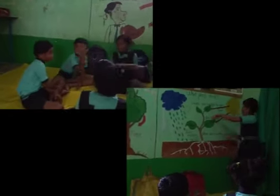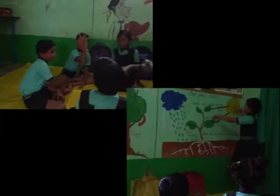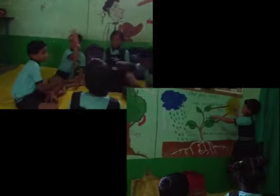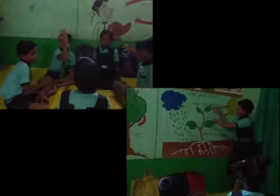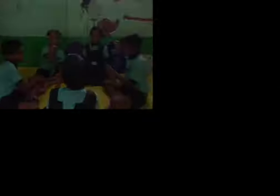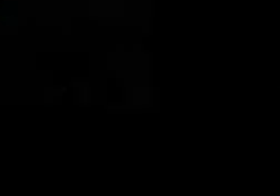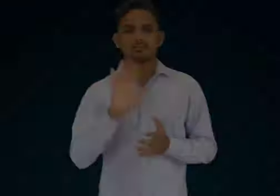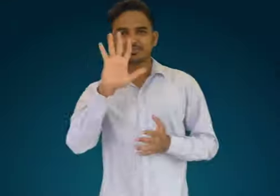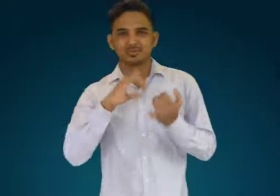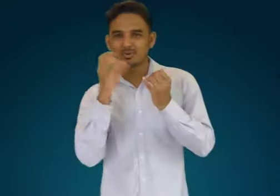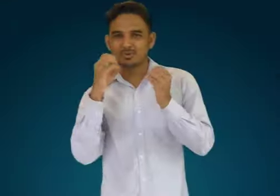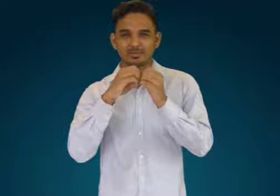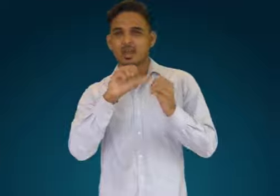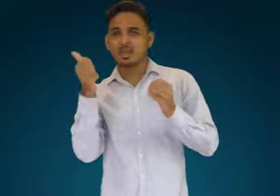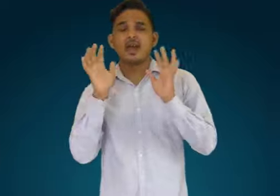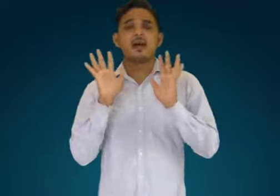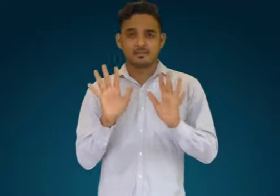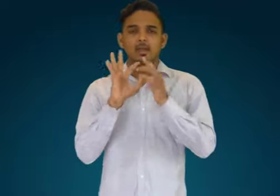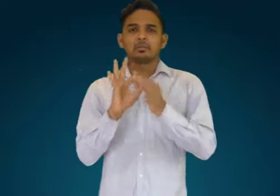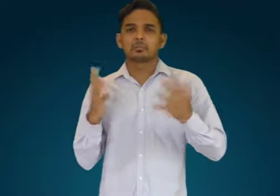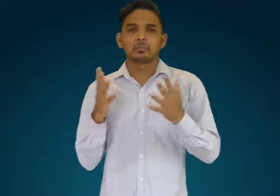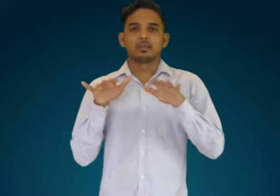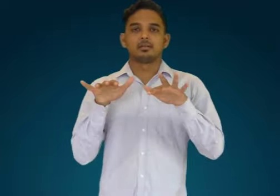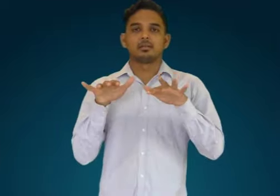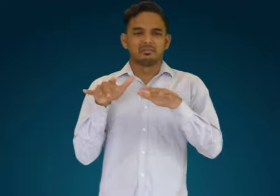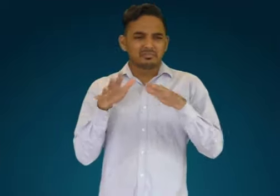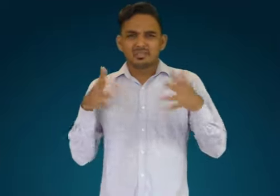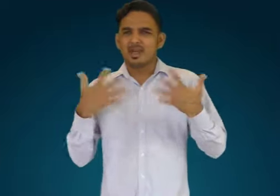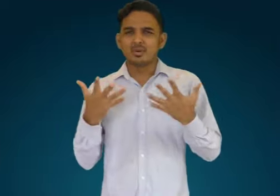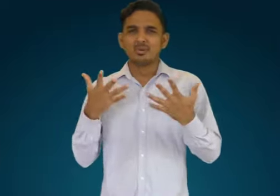the children take turns to explain how a plant makes food